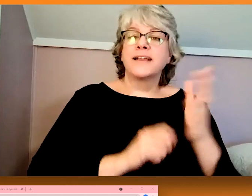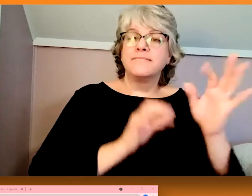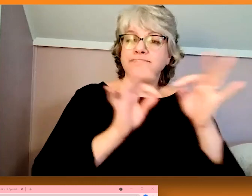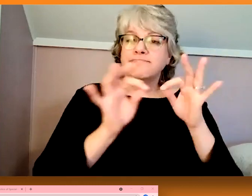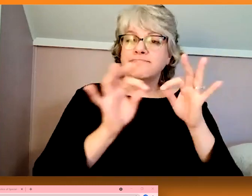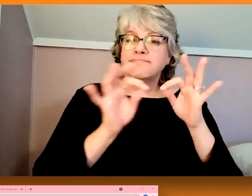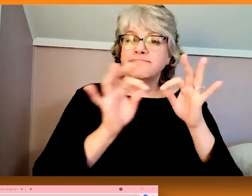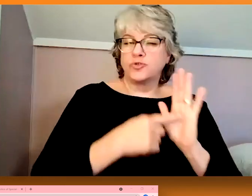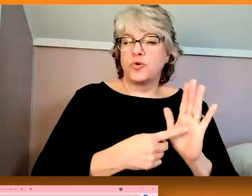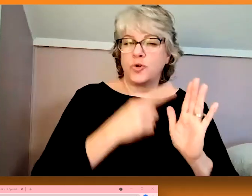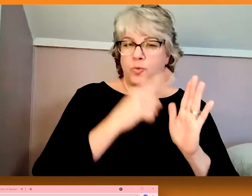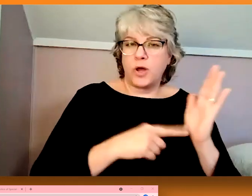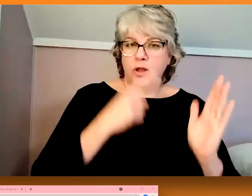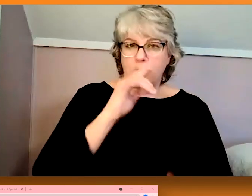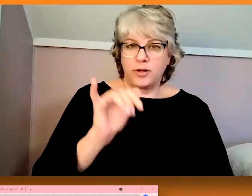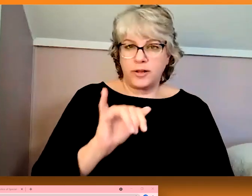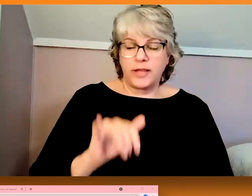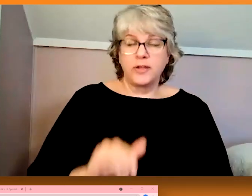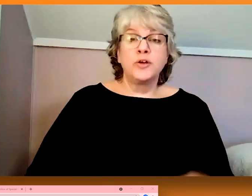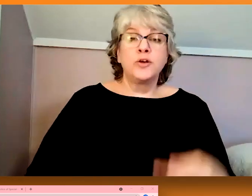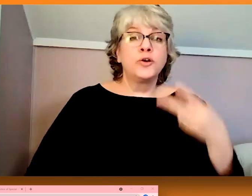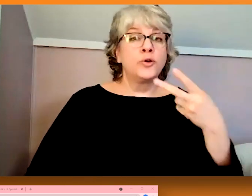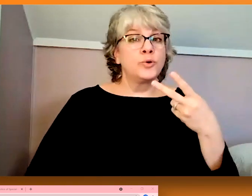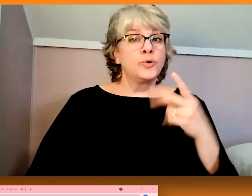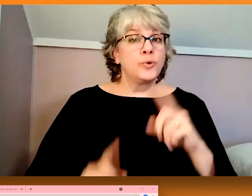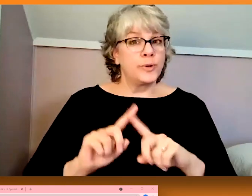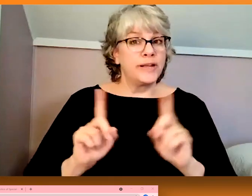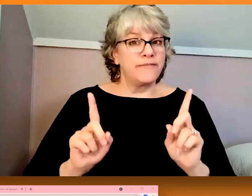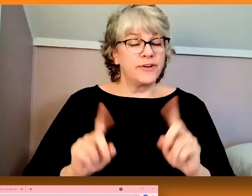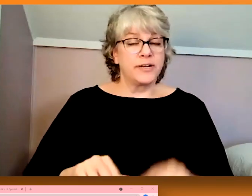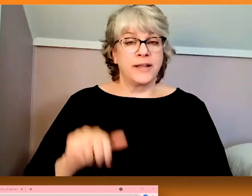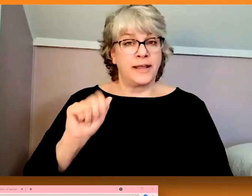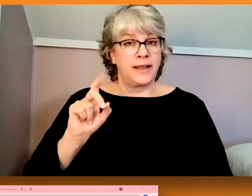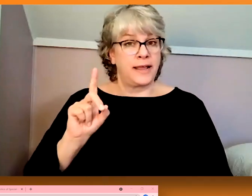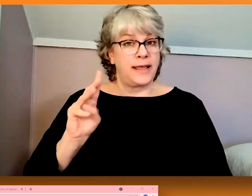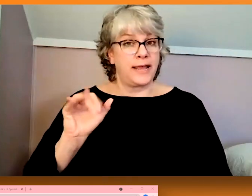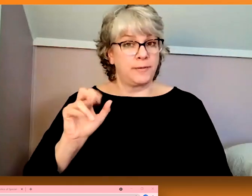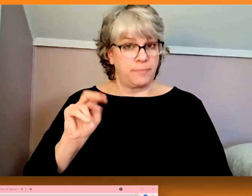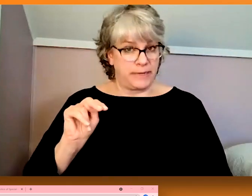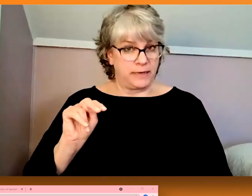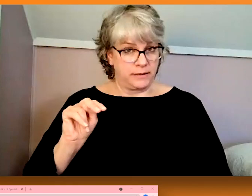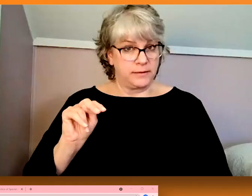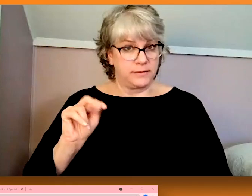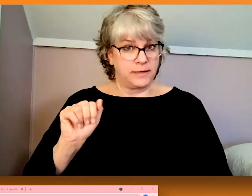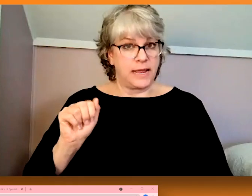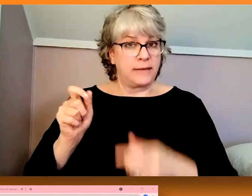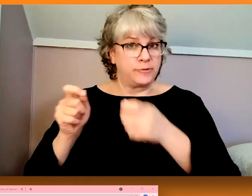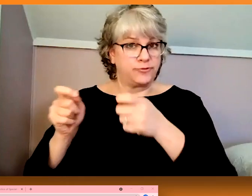Now there is two different guides. There's an admin-- Administrative Guide